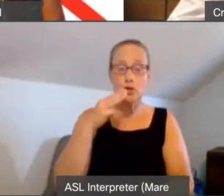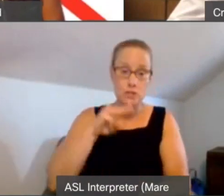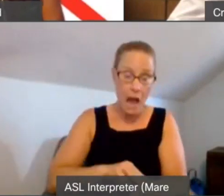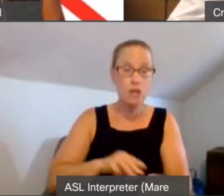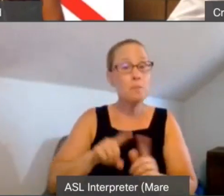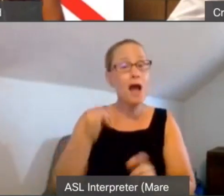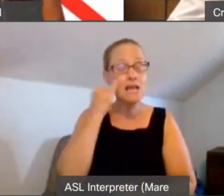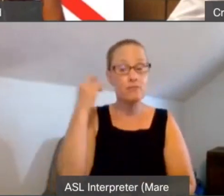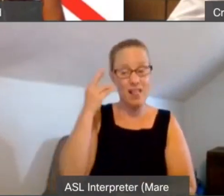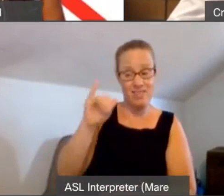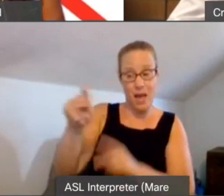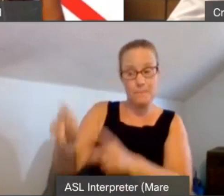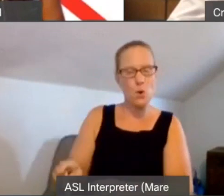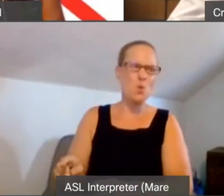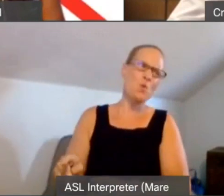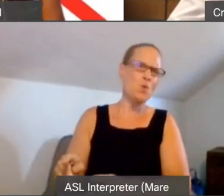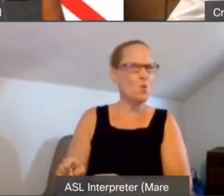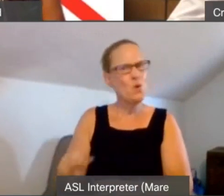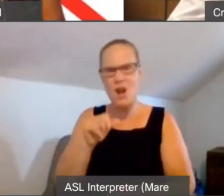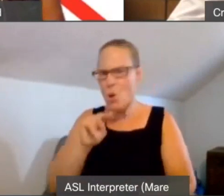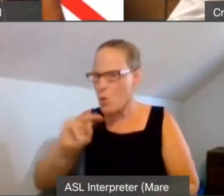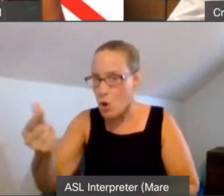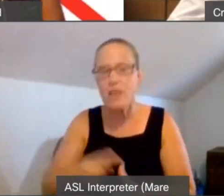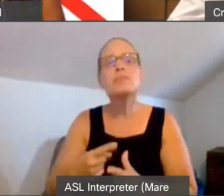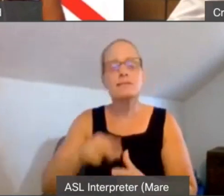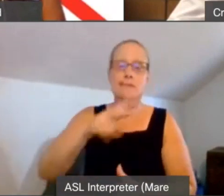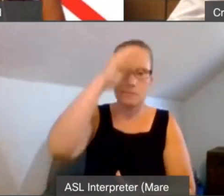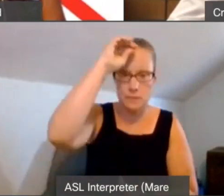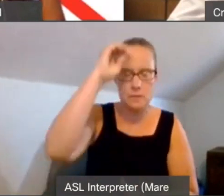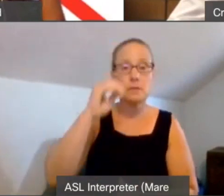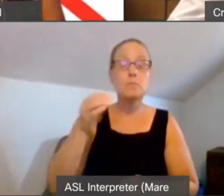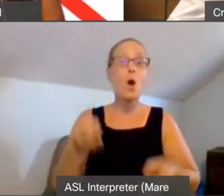then they get a second provider. It is not the court deciding well I'm gonna override